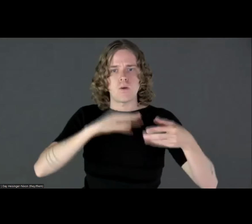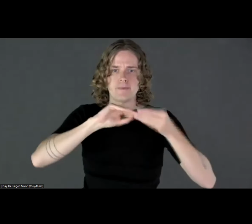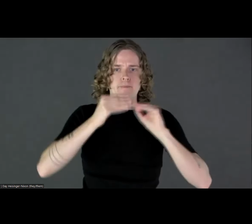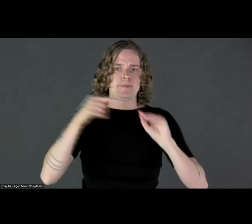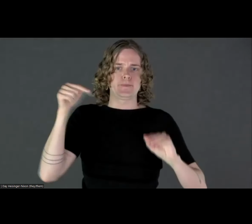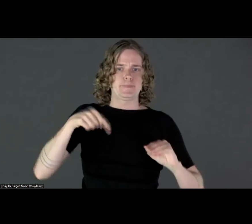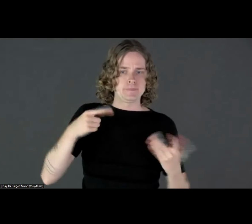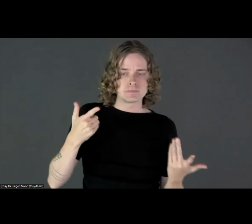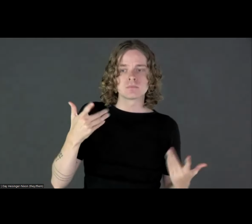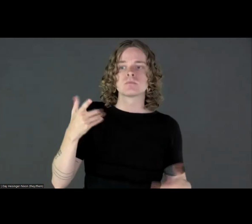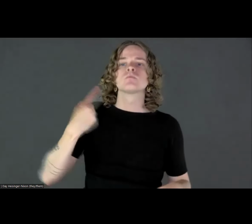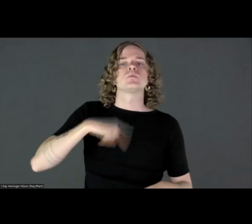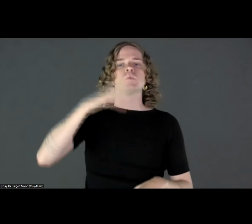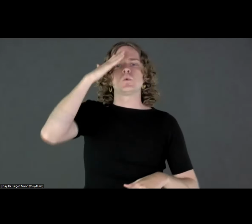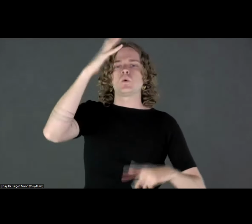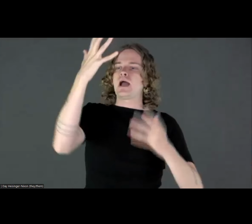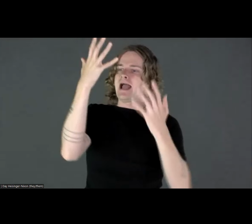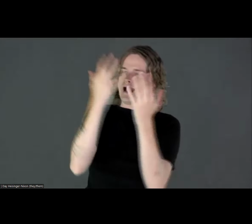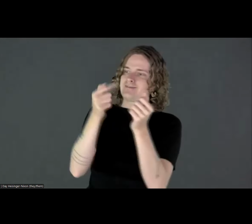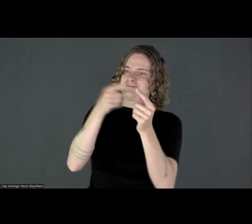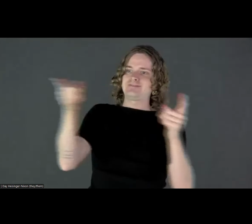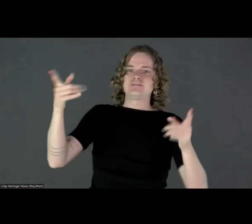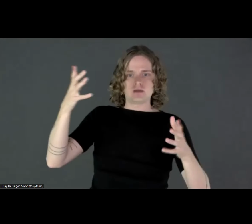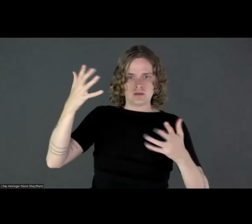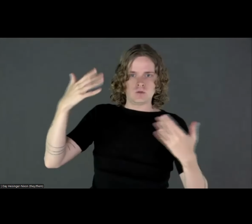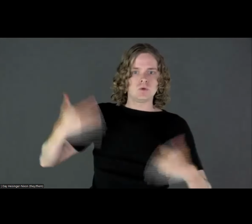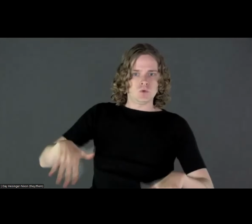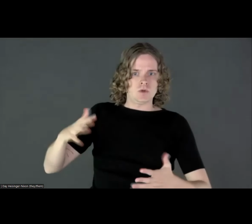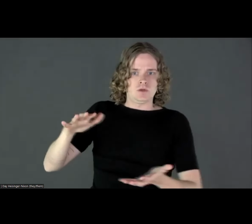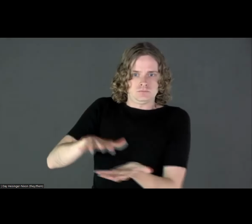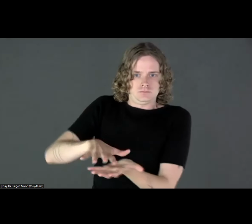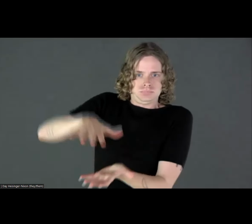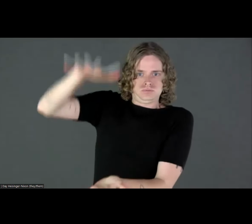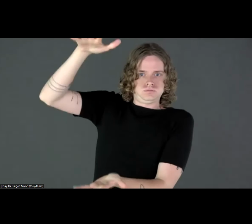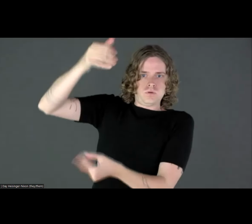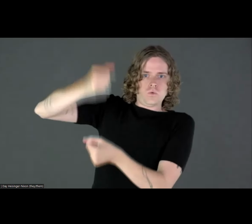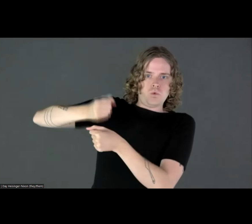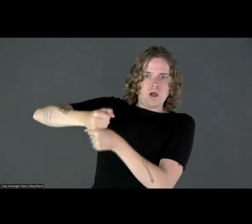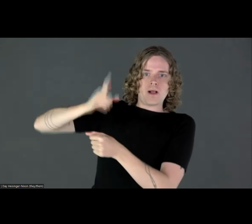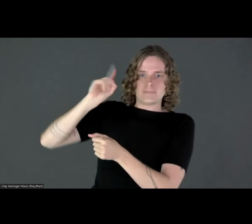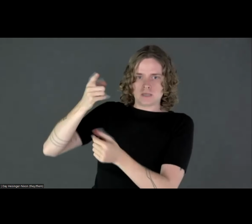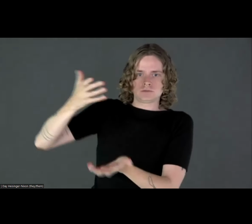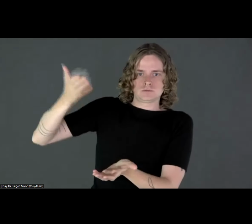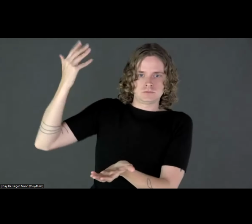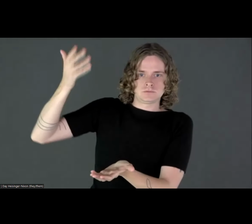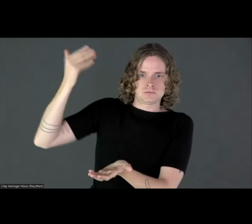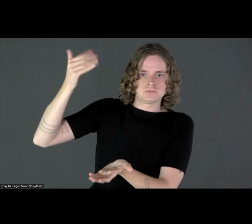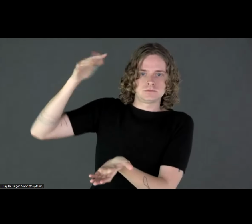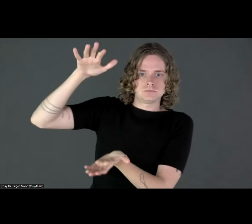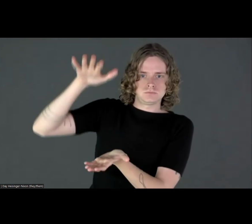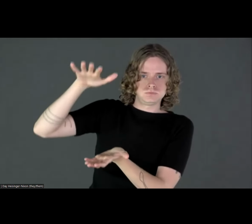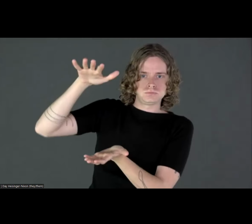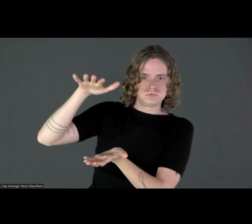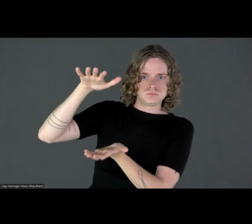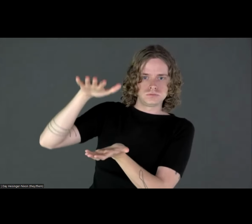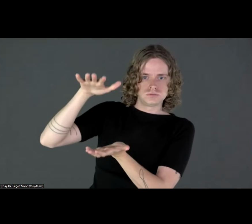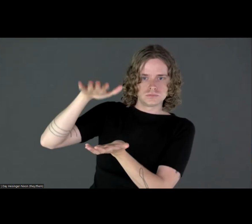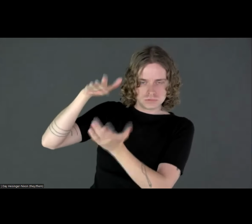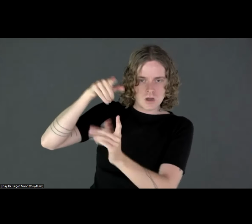to be done in terms of strengthening the capacity of OPDs and supporting them engaged in the sector